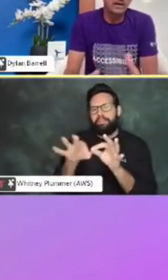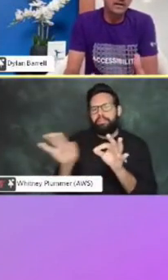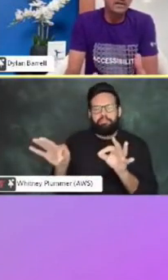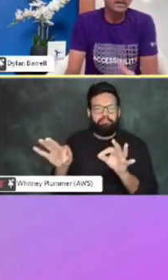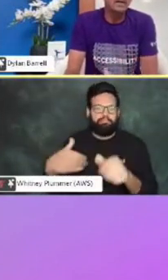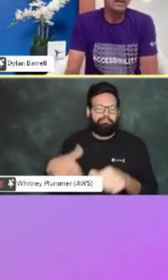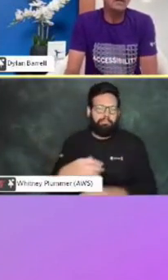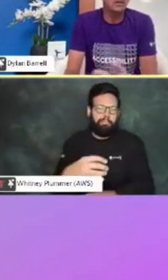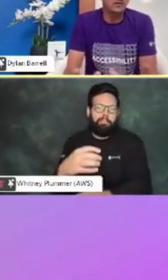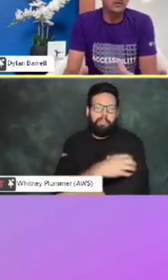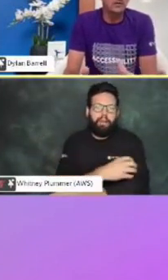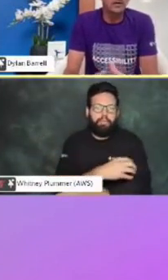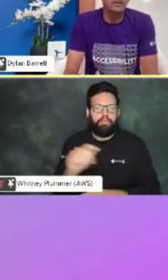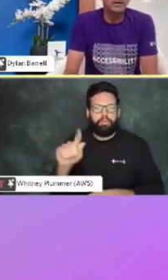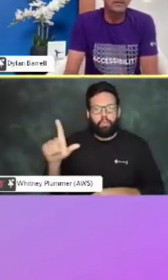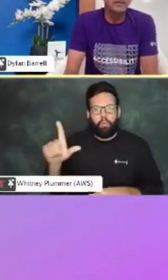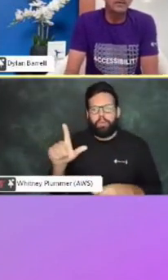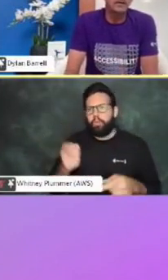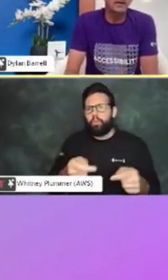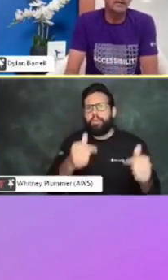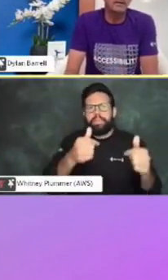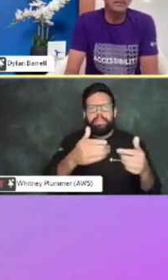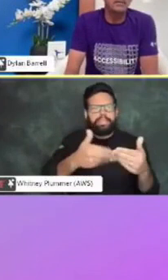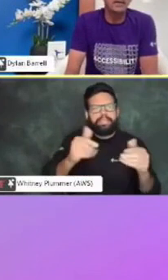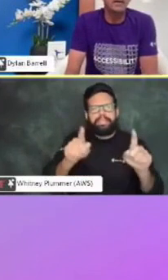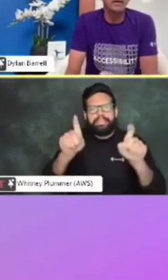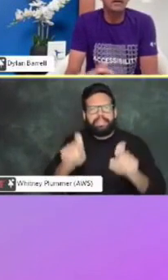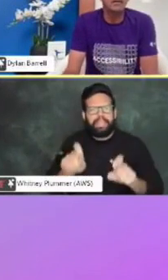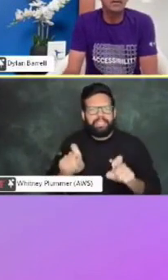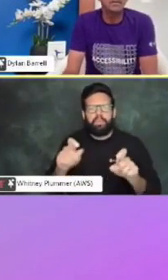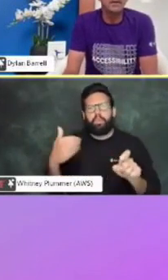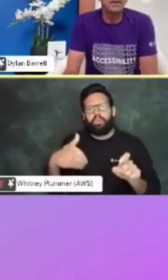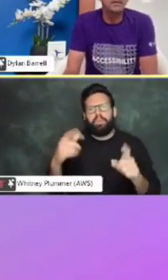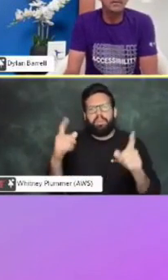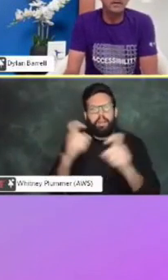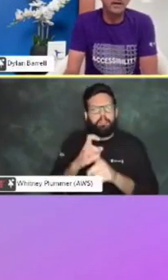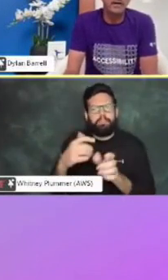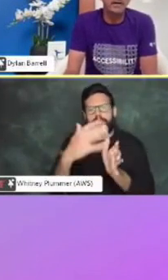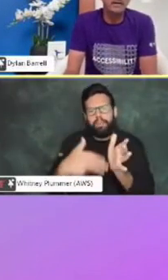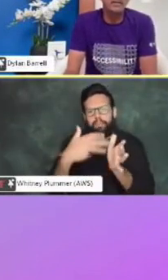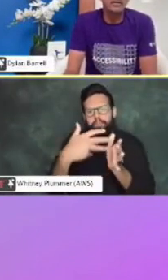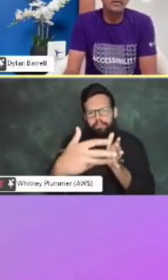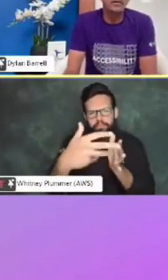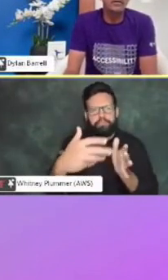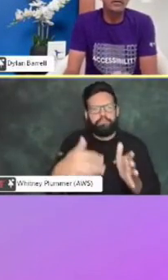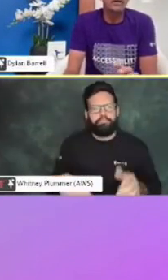and easily test all sorts of complex tables using header idea association,